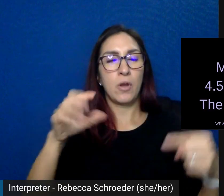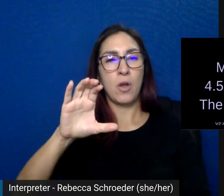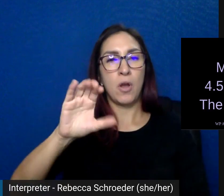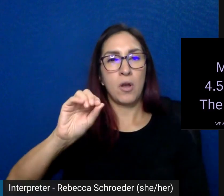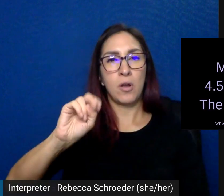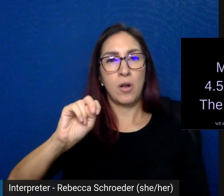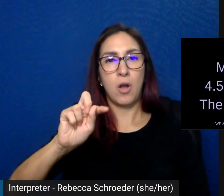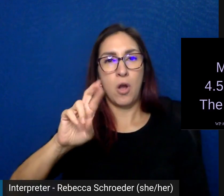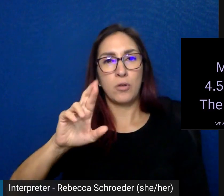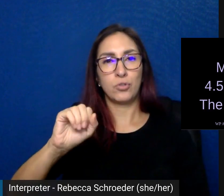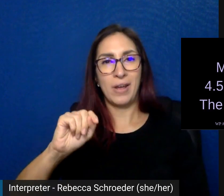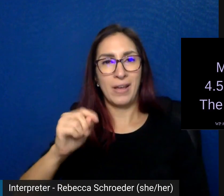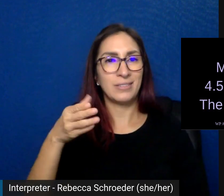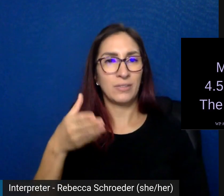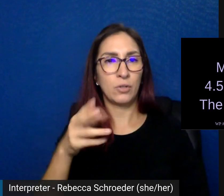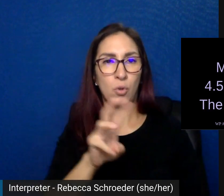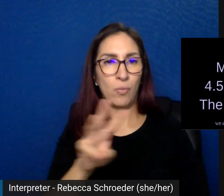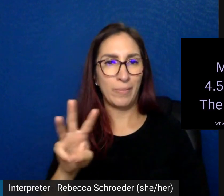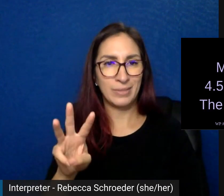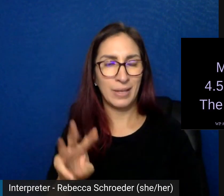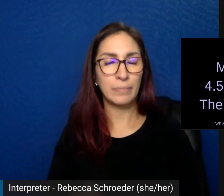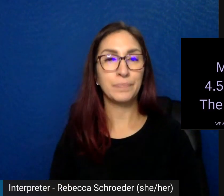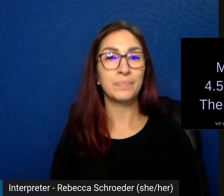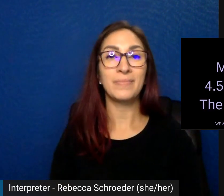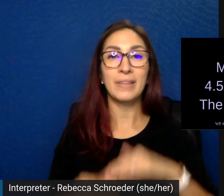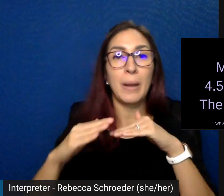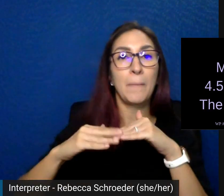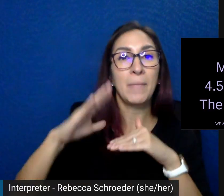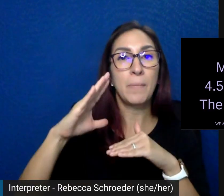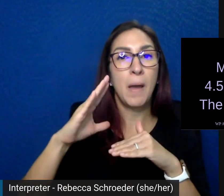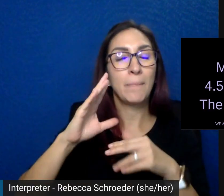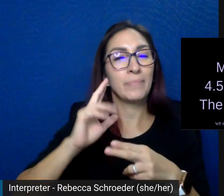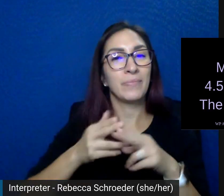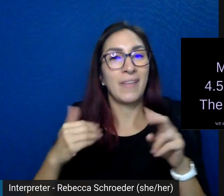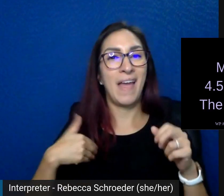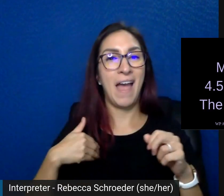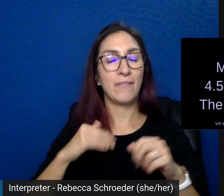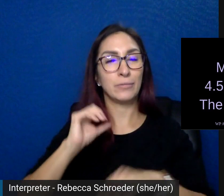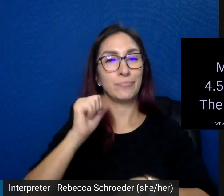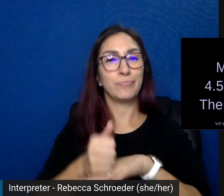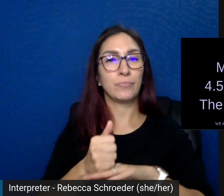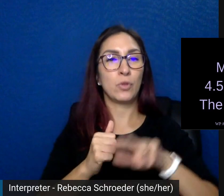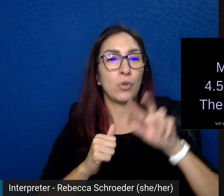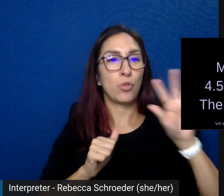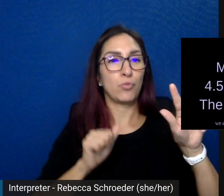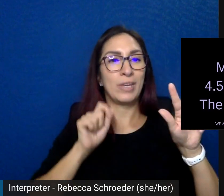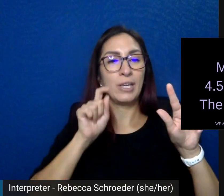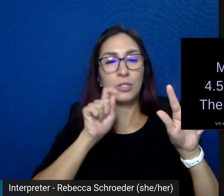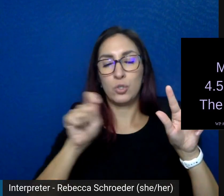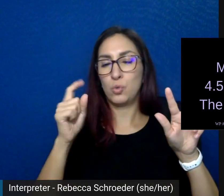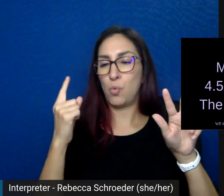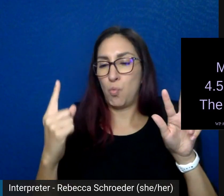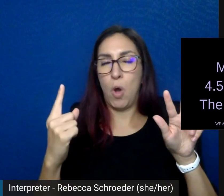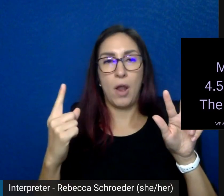The very minimum you want is 3:1 for large text and 4.5:1